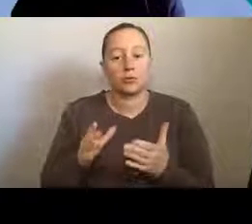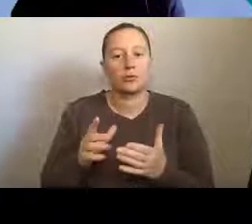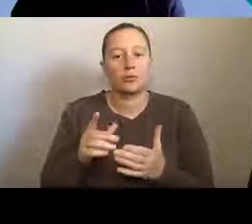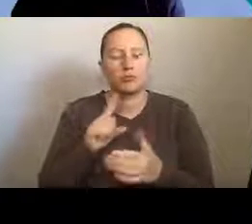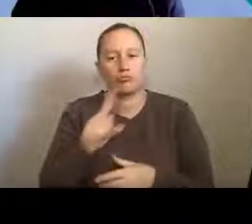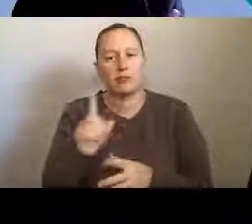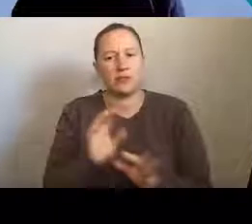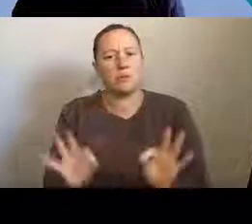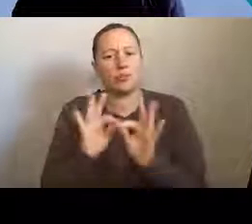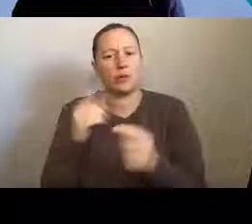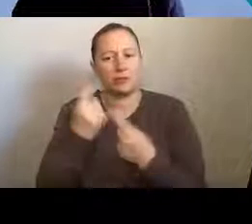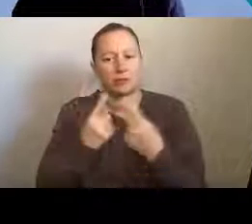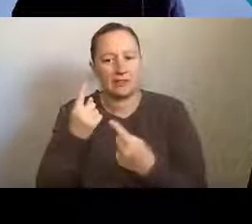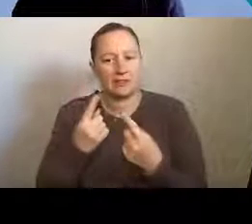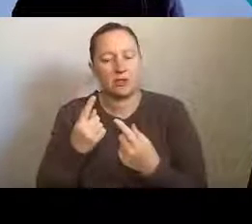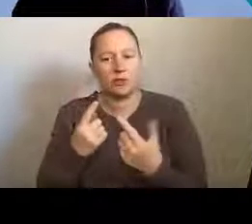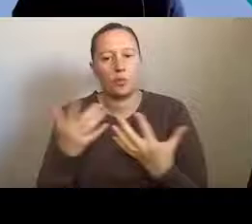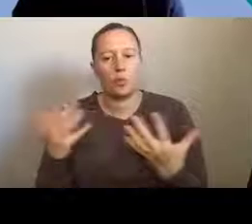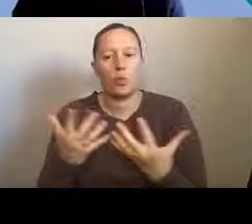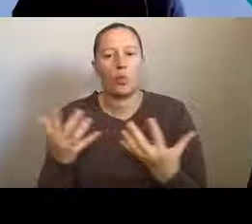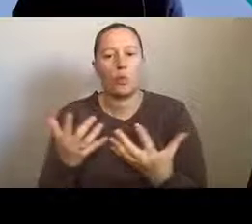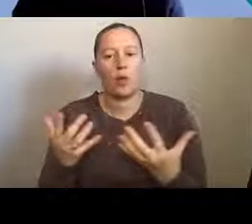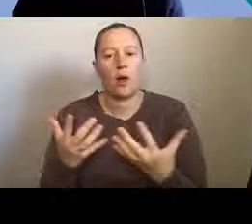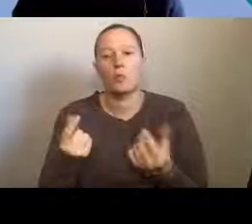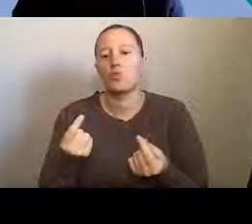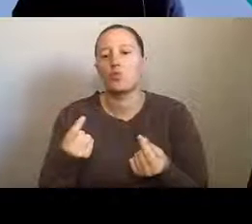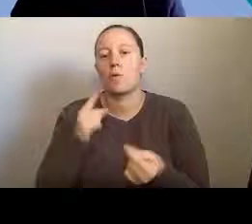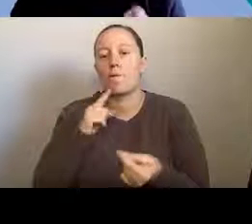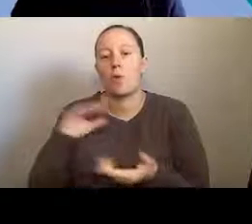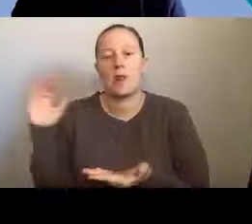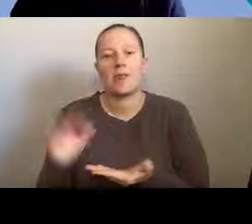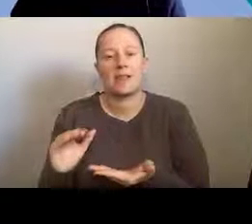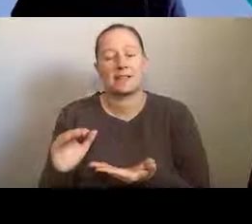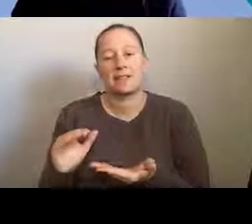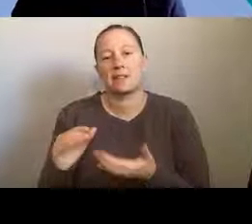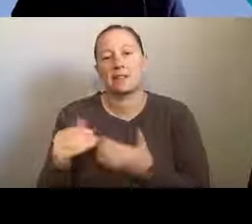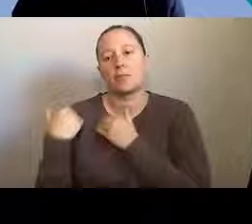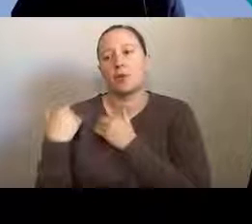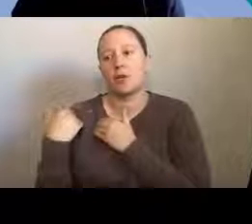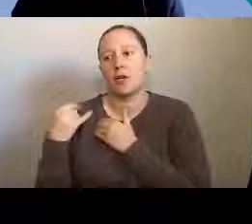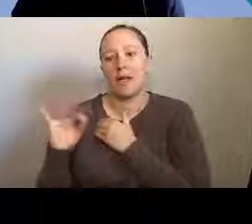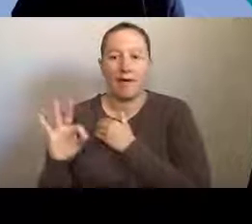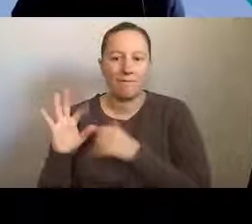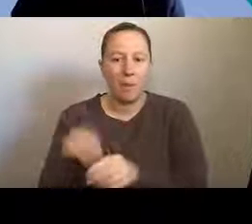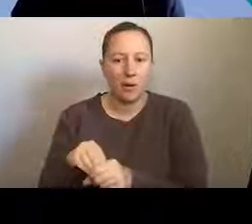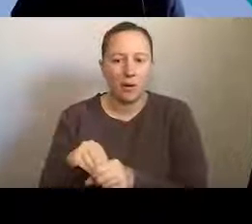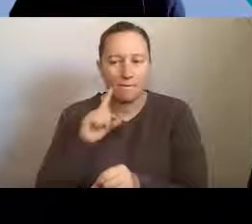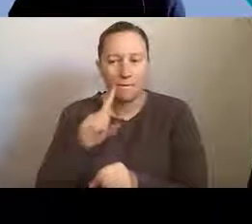that could be taken to lessen the burden of participation on prospective research participants.